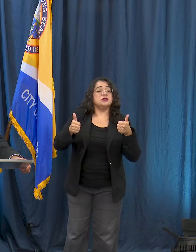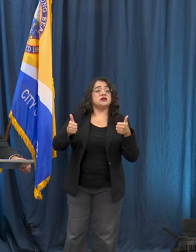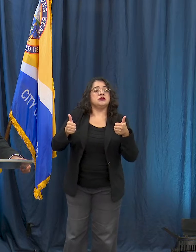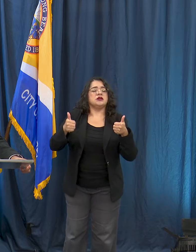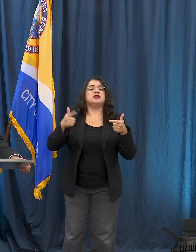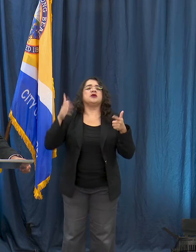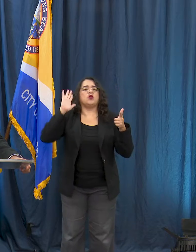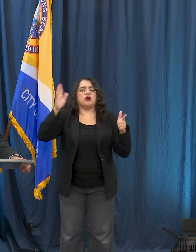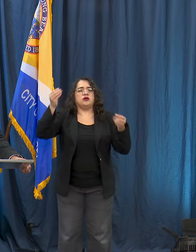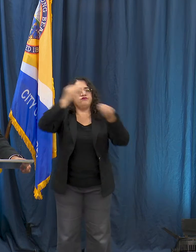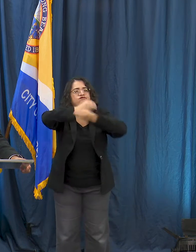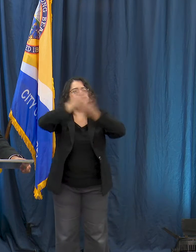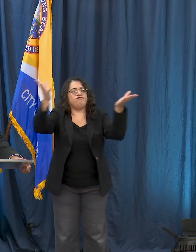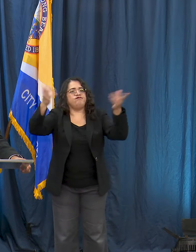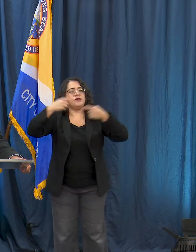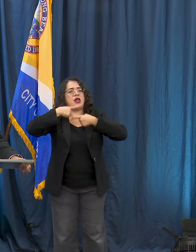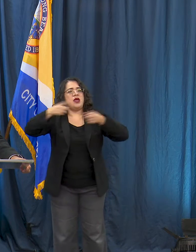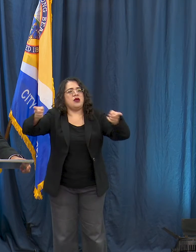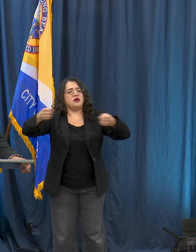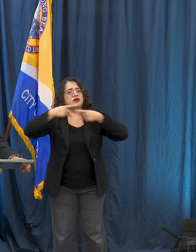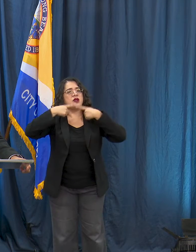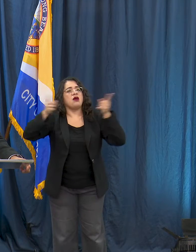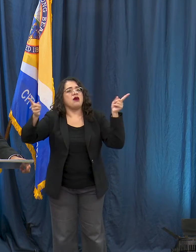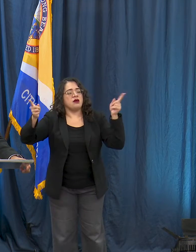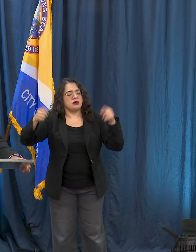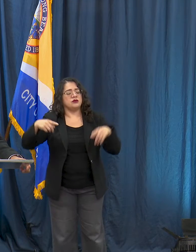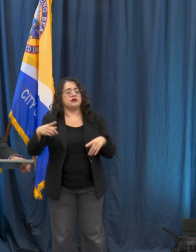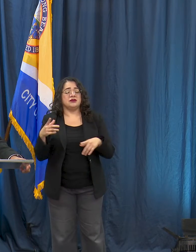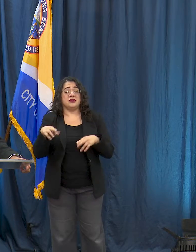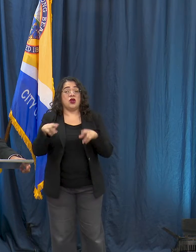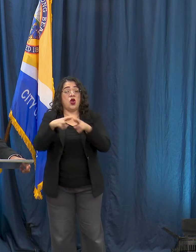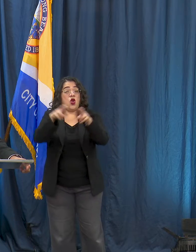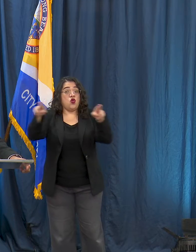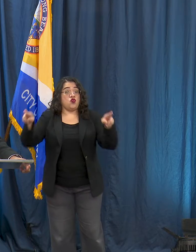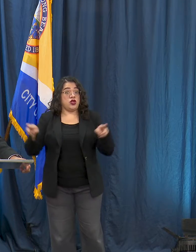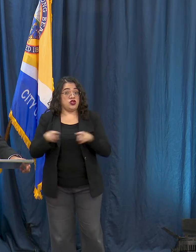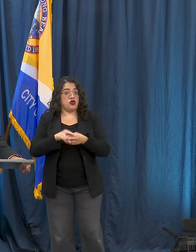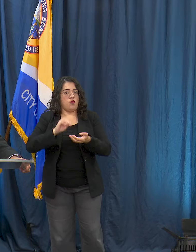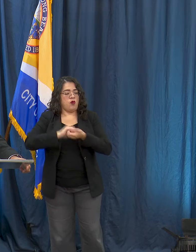forward and of course, we are working with our regional partners. As a reminder,